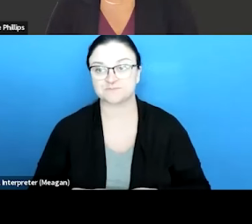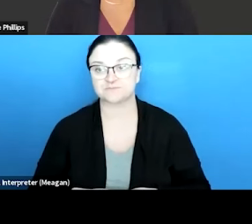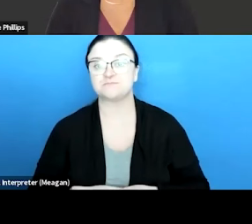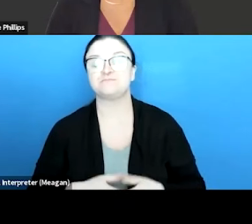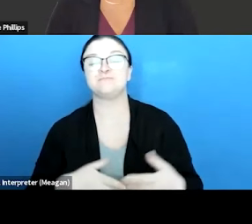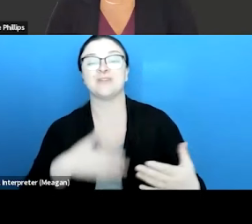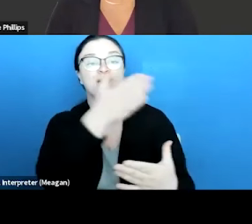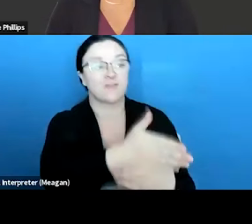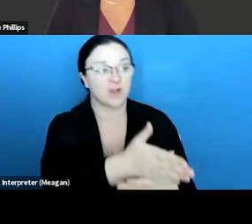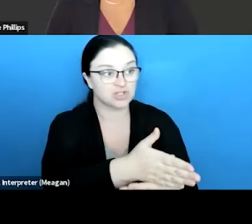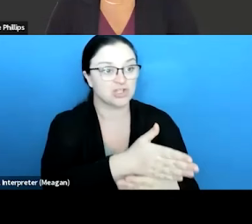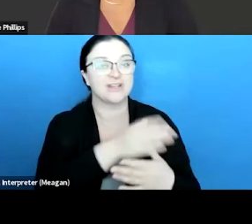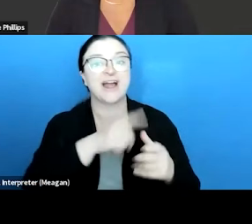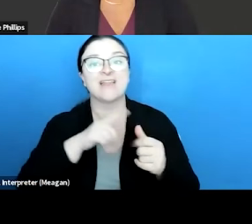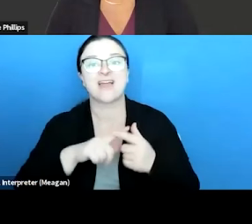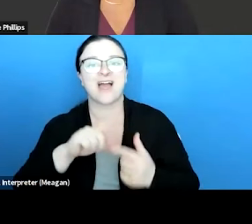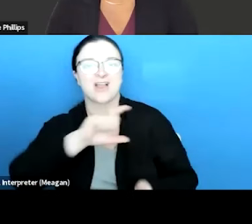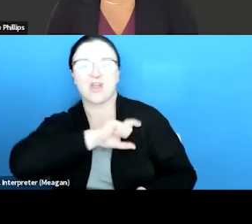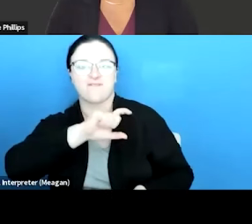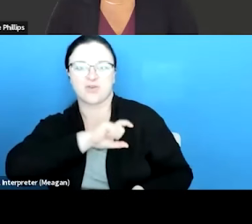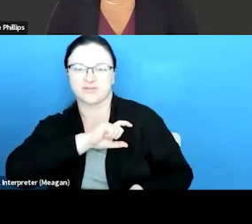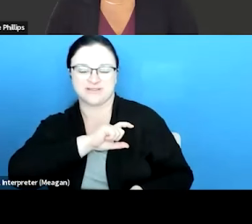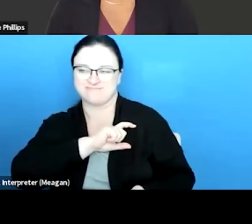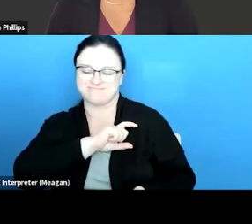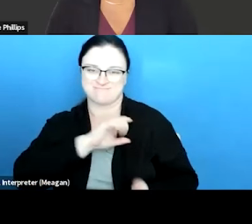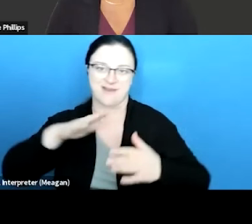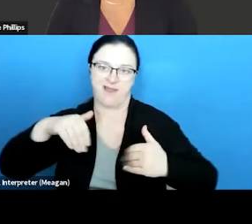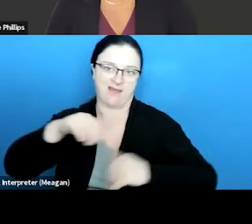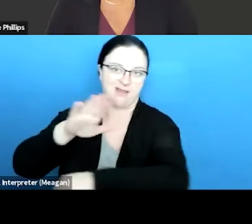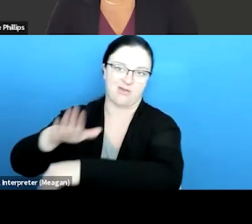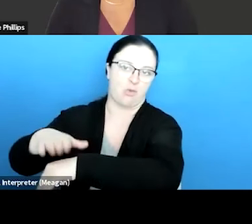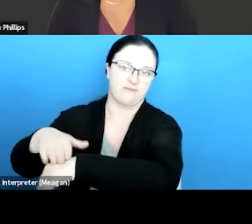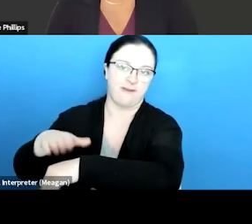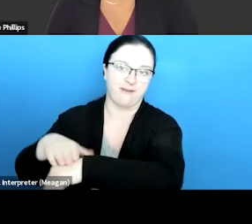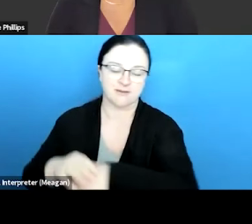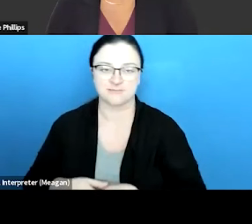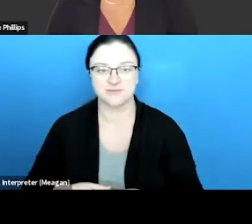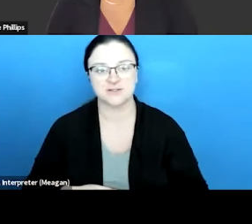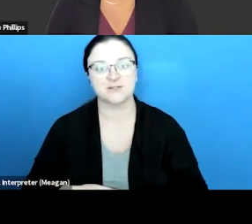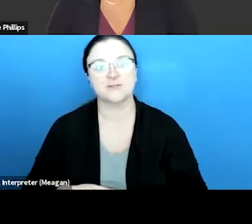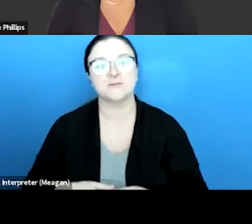and law enforcement is not even notified or involved. And then we have Level 5 assessments